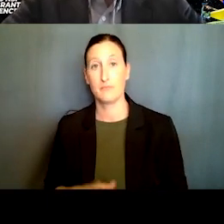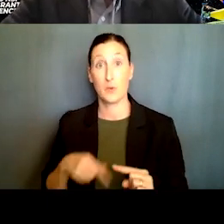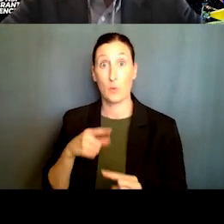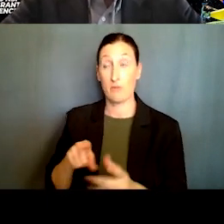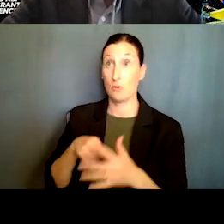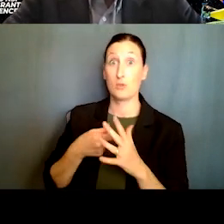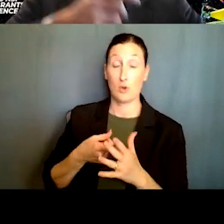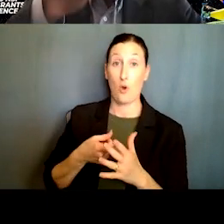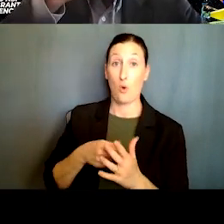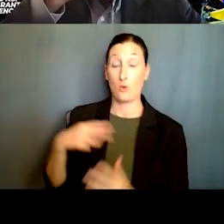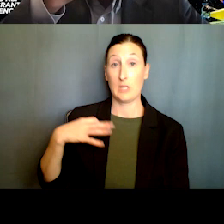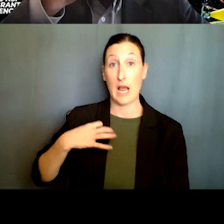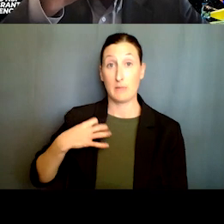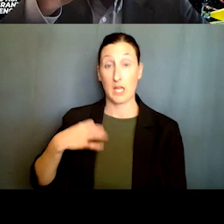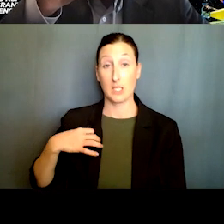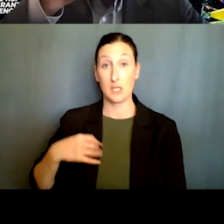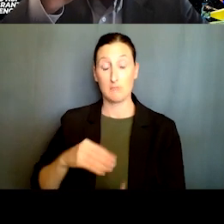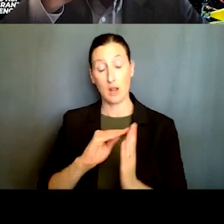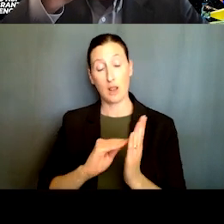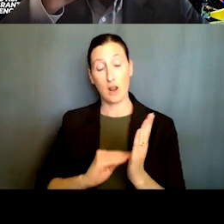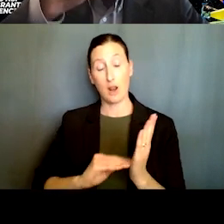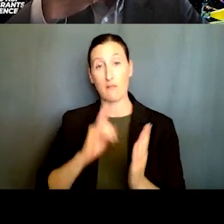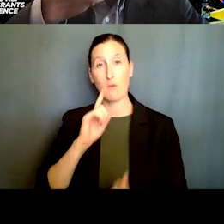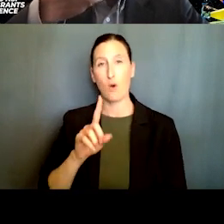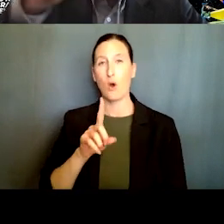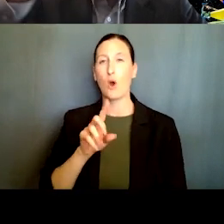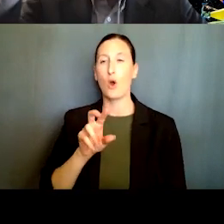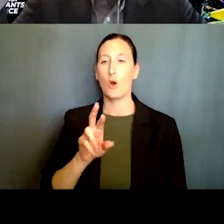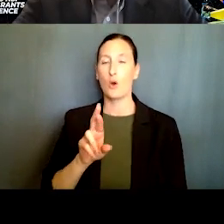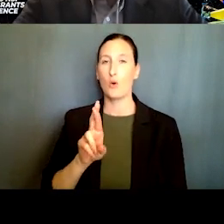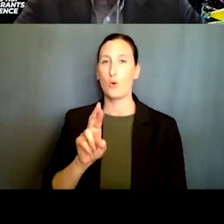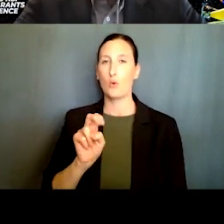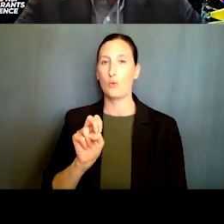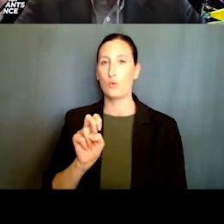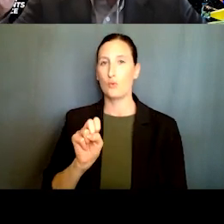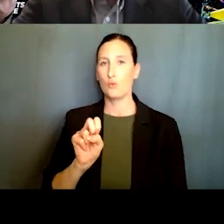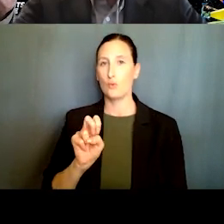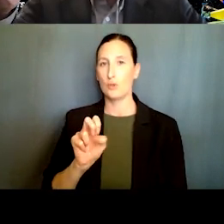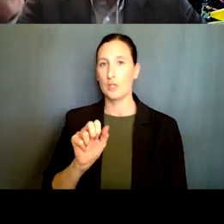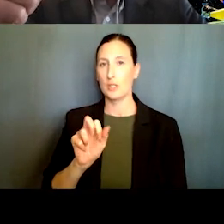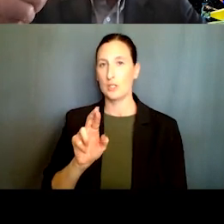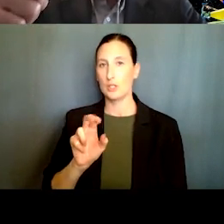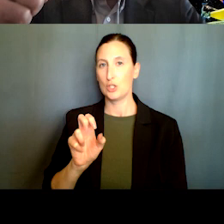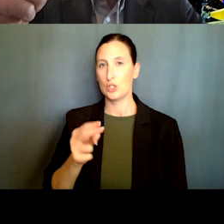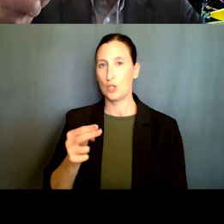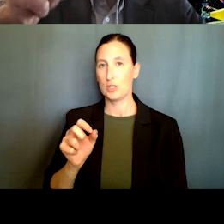When you start the application in research.go, the first thing you choose is RUI,